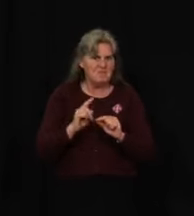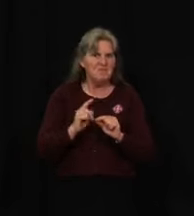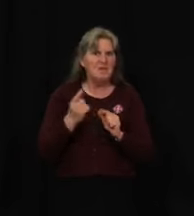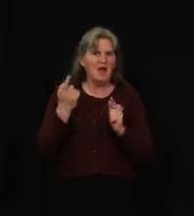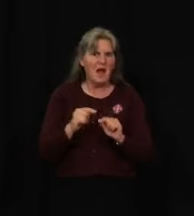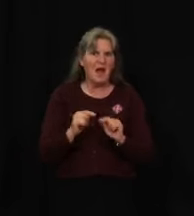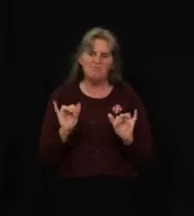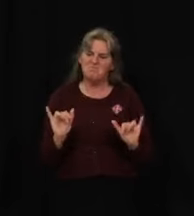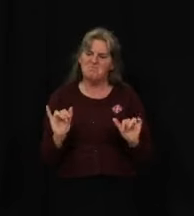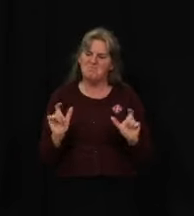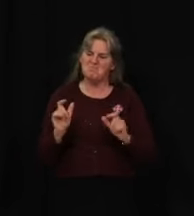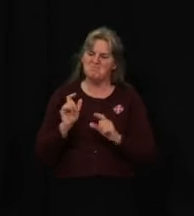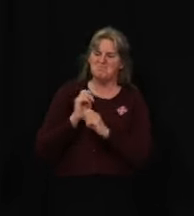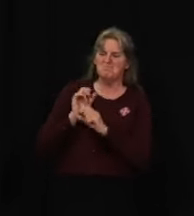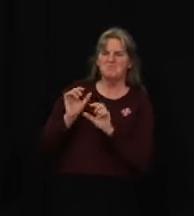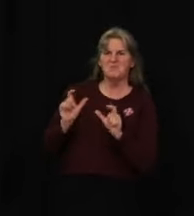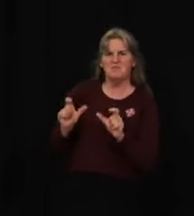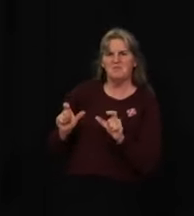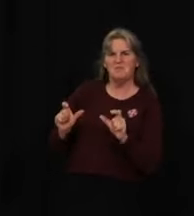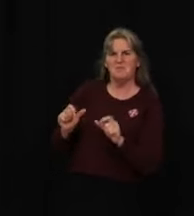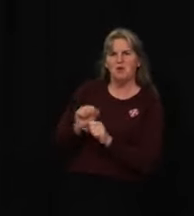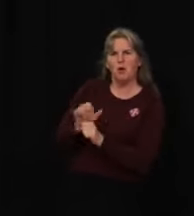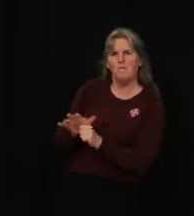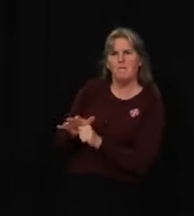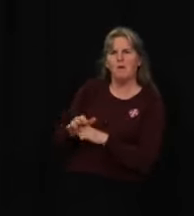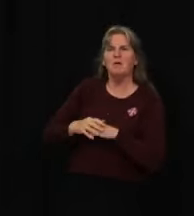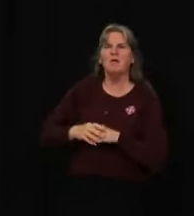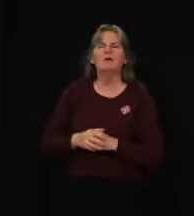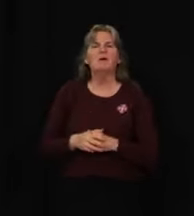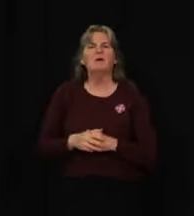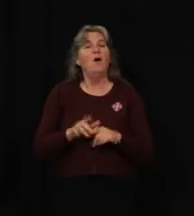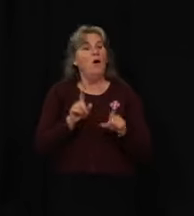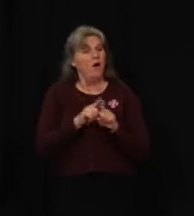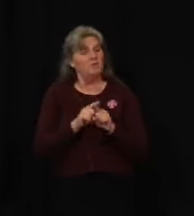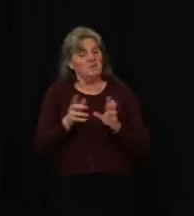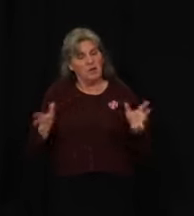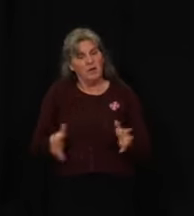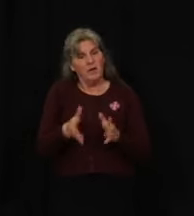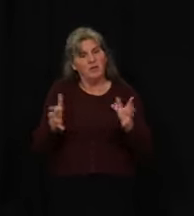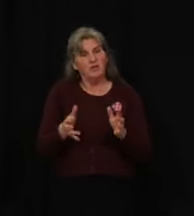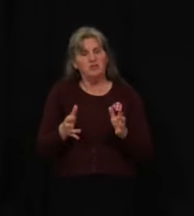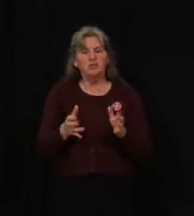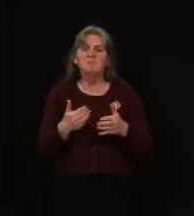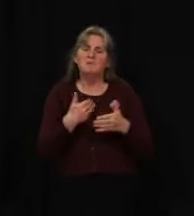COVID-19 at bay. Encouraging all of us Tuesday close to home has also helped,